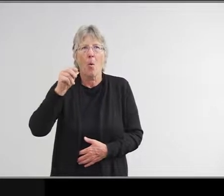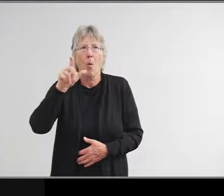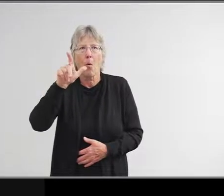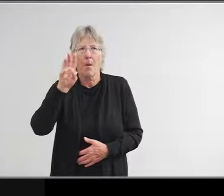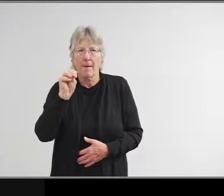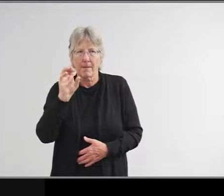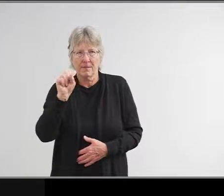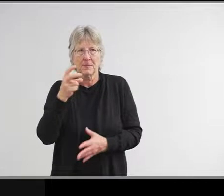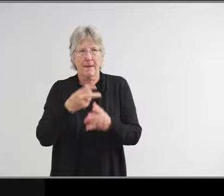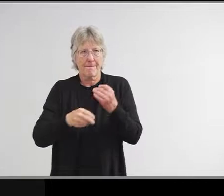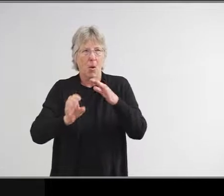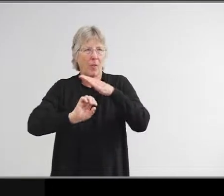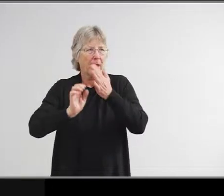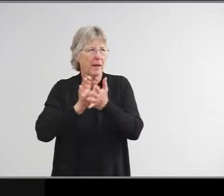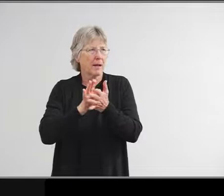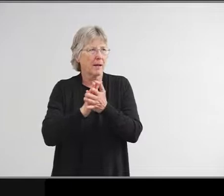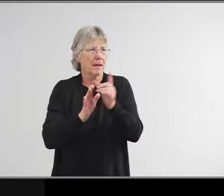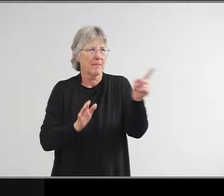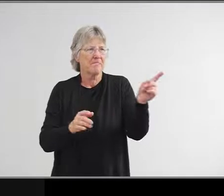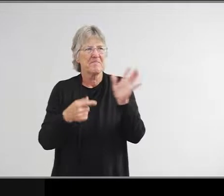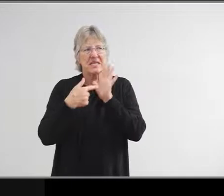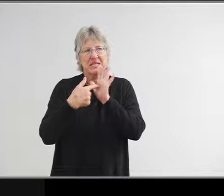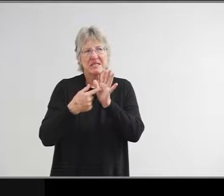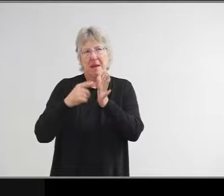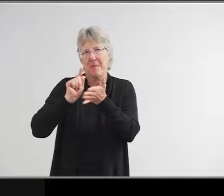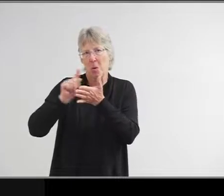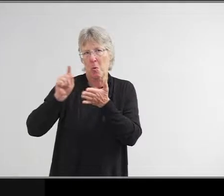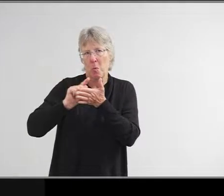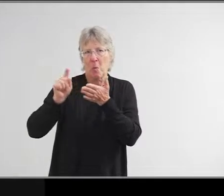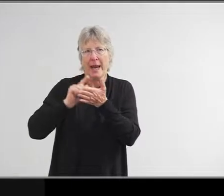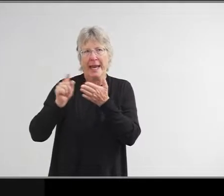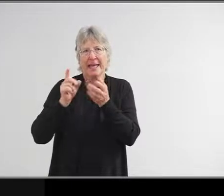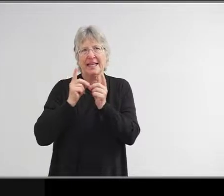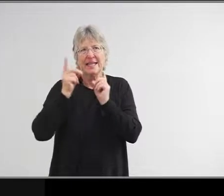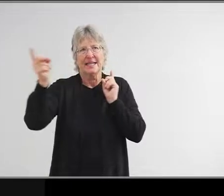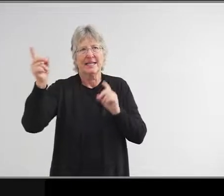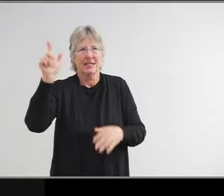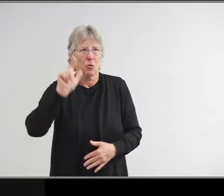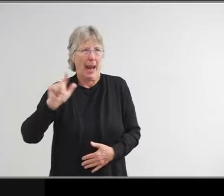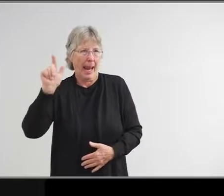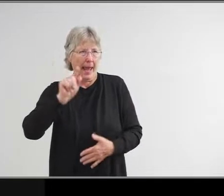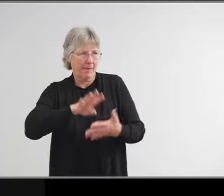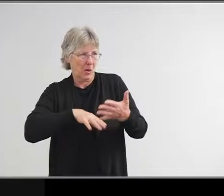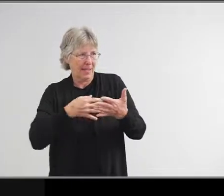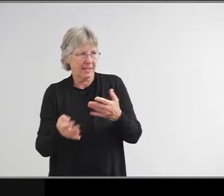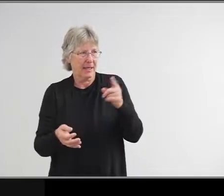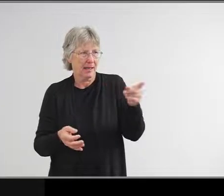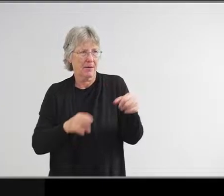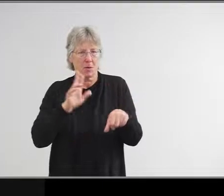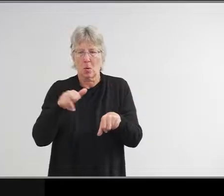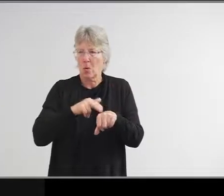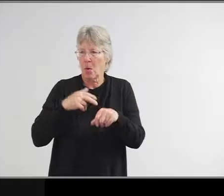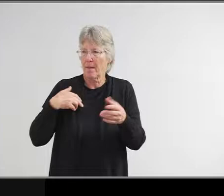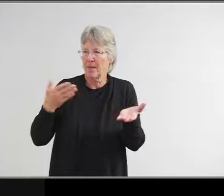This is an example of a weekly distance learning schedule for an Elementary teacher library. We are typically serving students through Zoom lessons